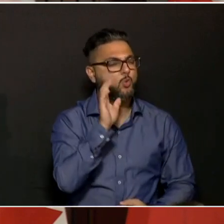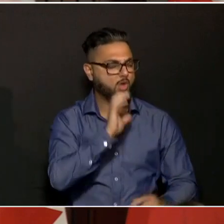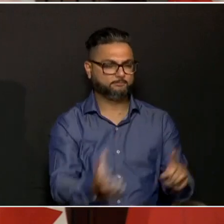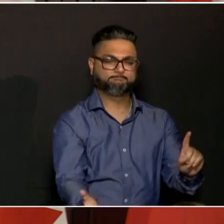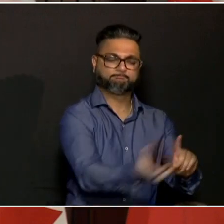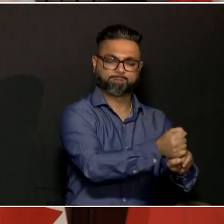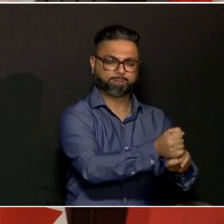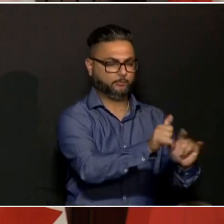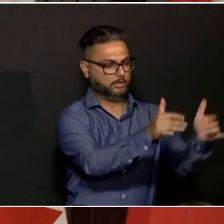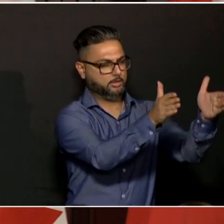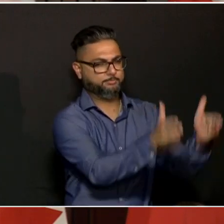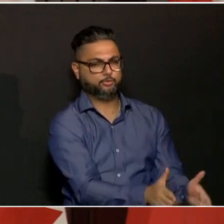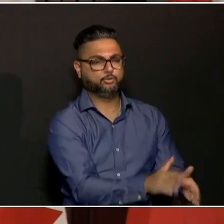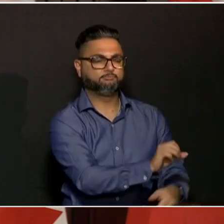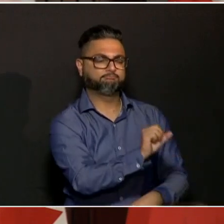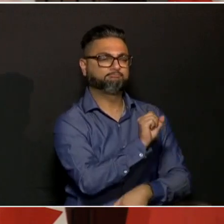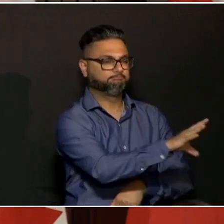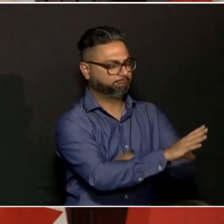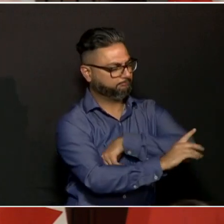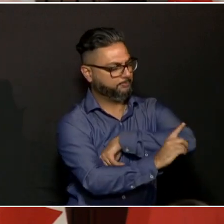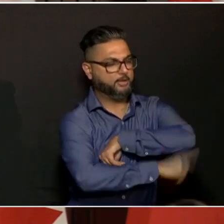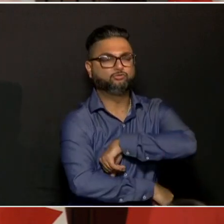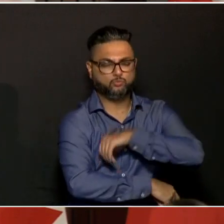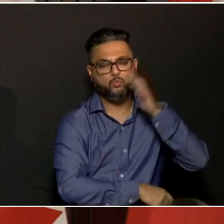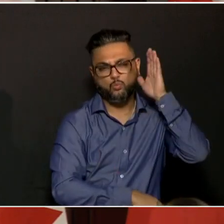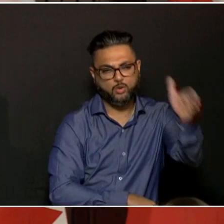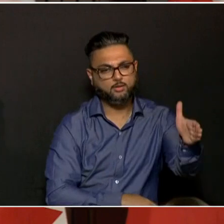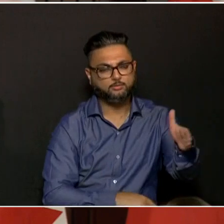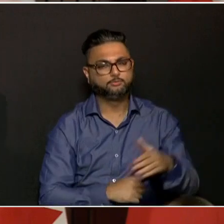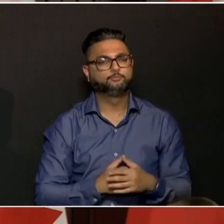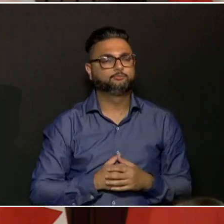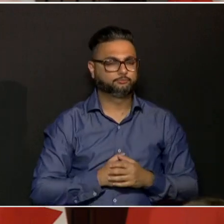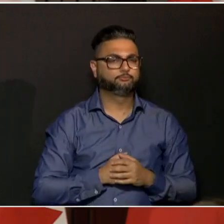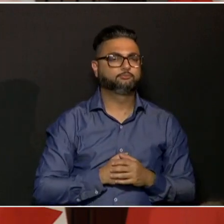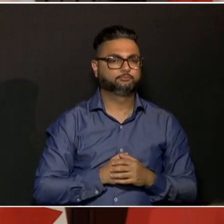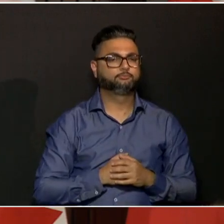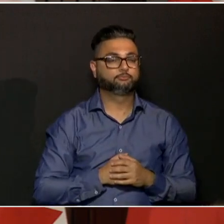and so we will catch this person and bring them to justice. Next question.